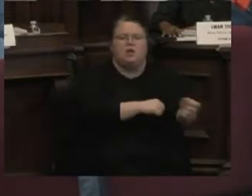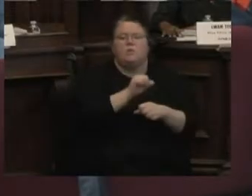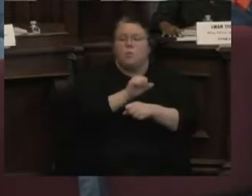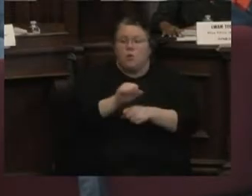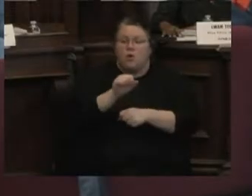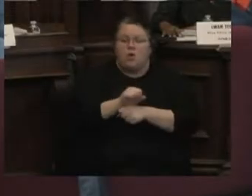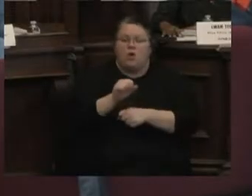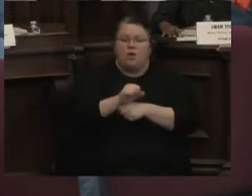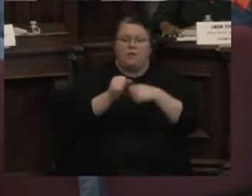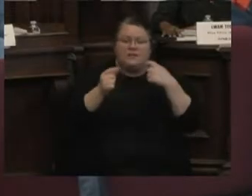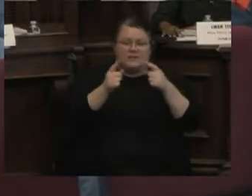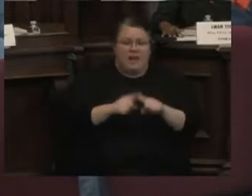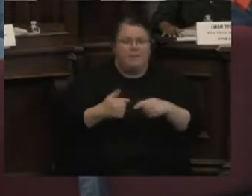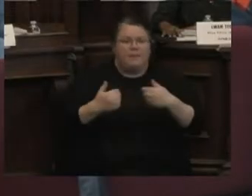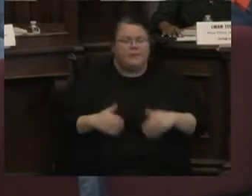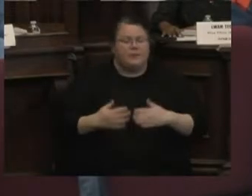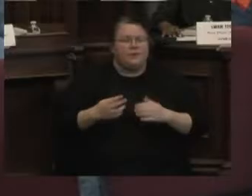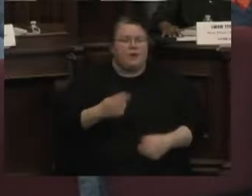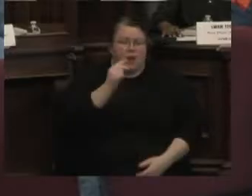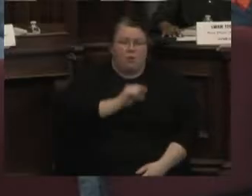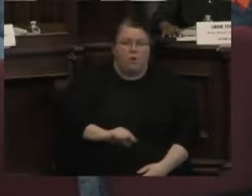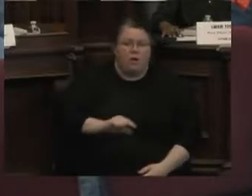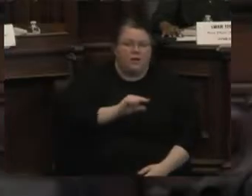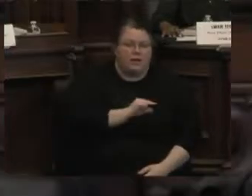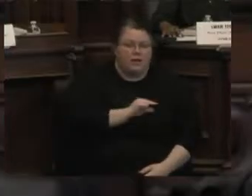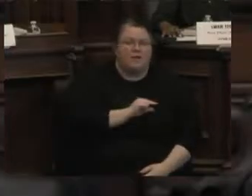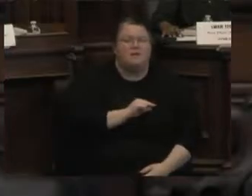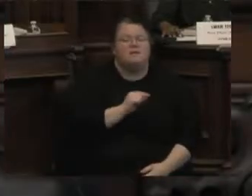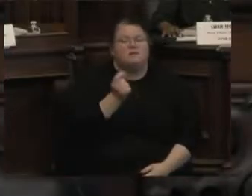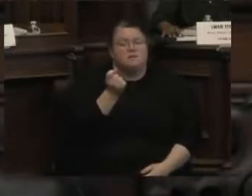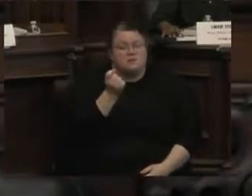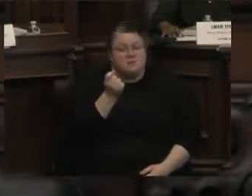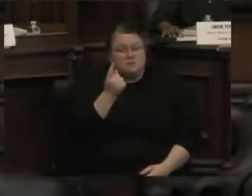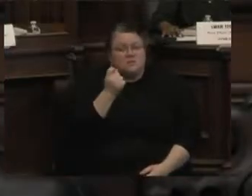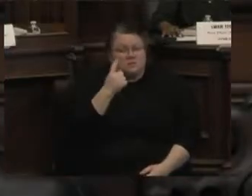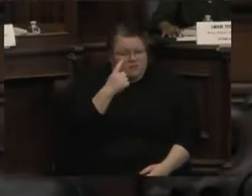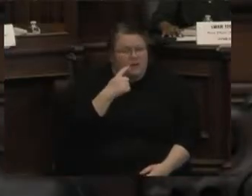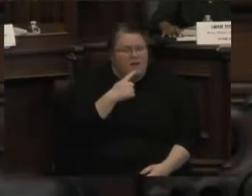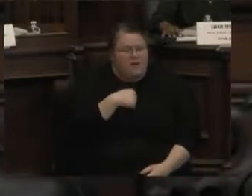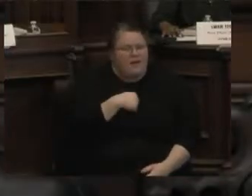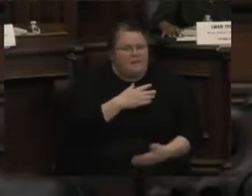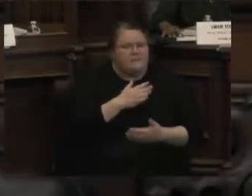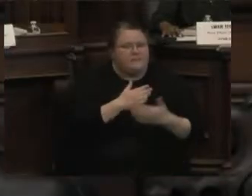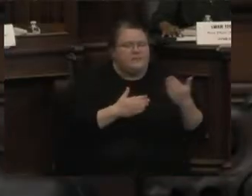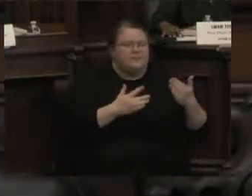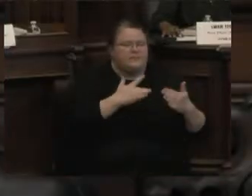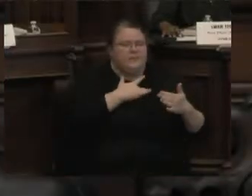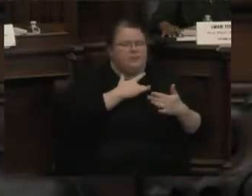I this is just an observation. Again, the work that is being